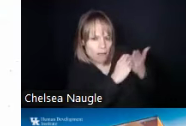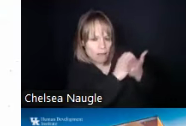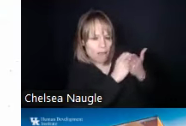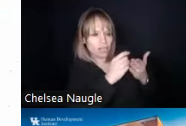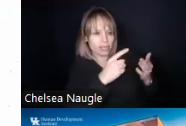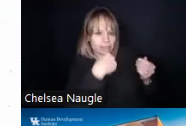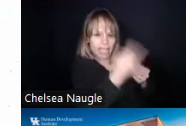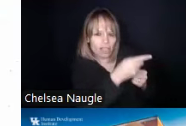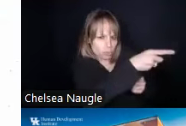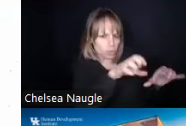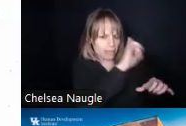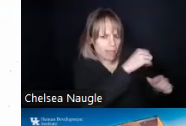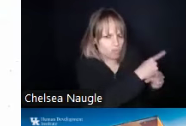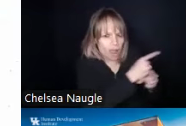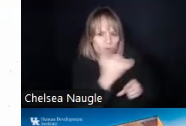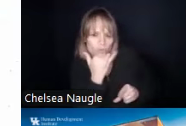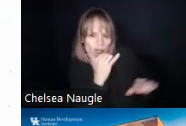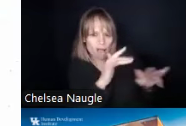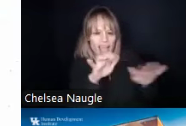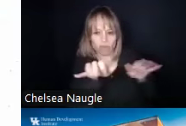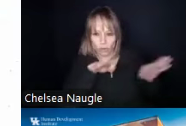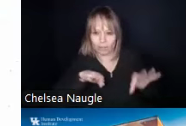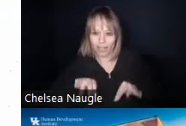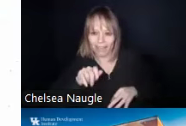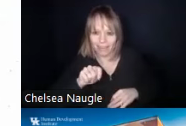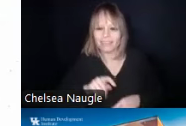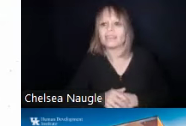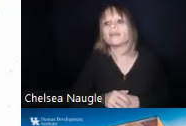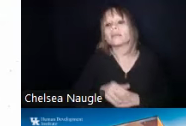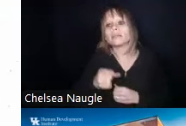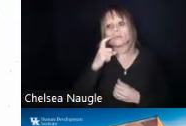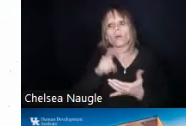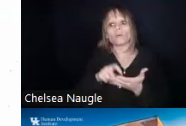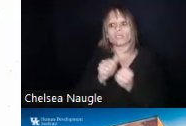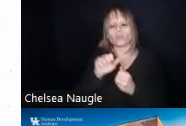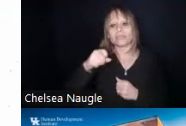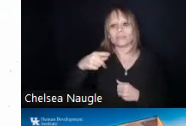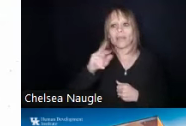were in the spectrum skills approach, you can see all the different things here that they uh seem to do better at